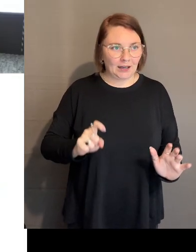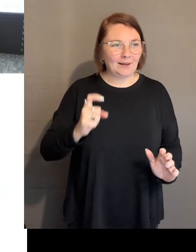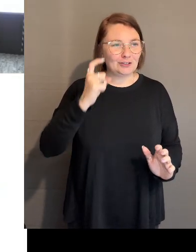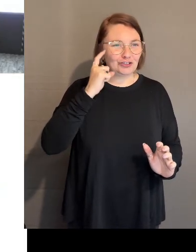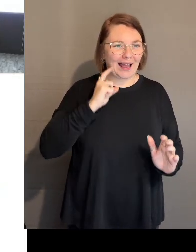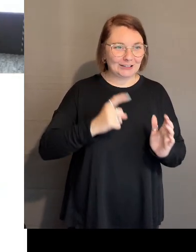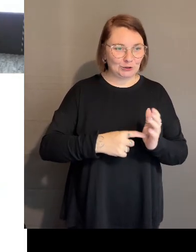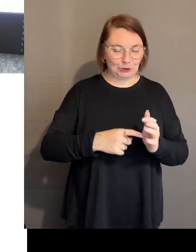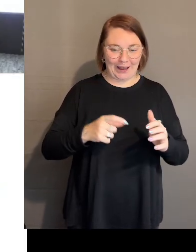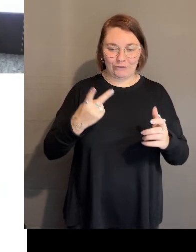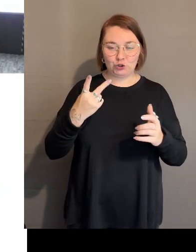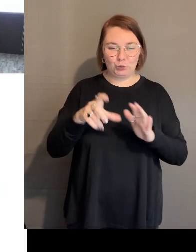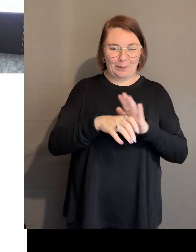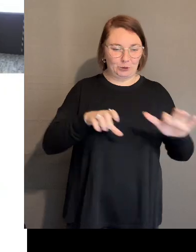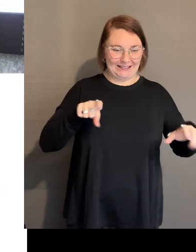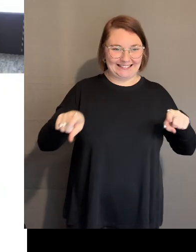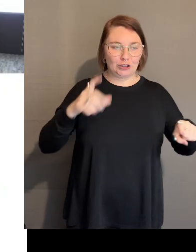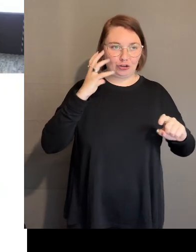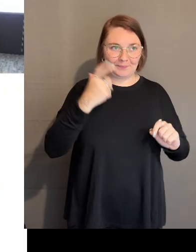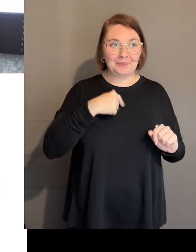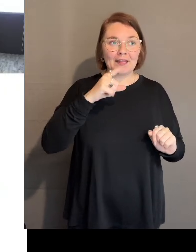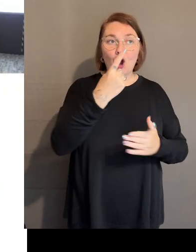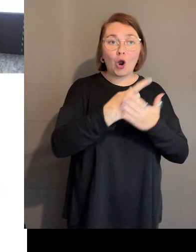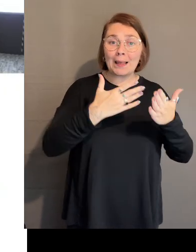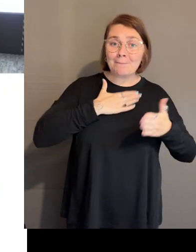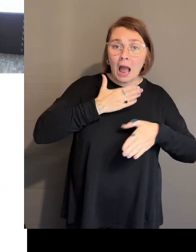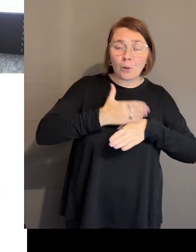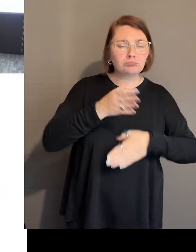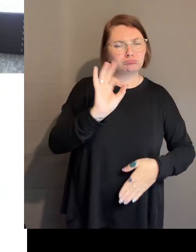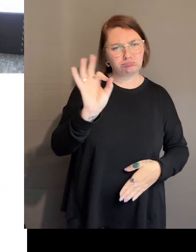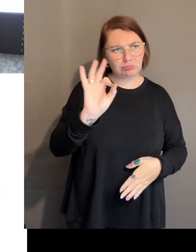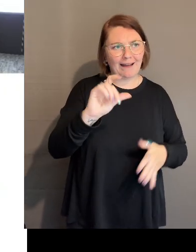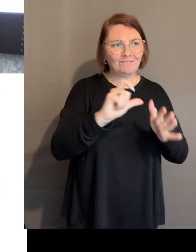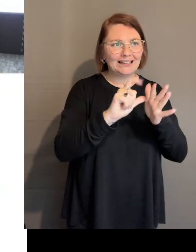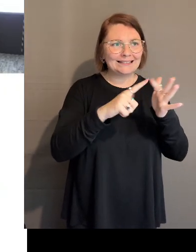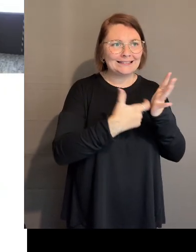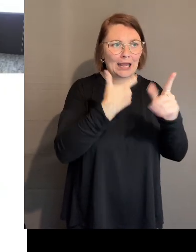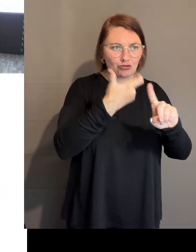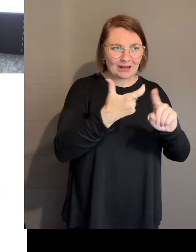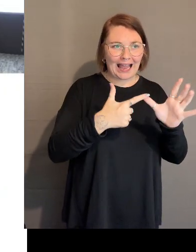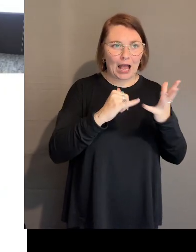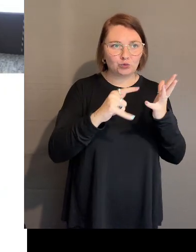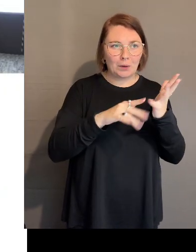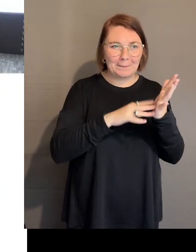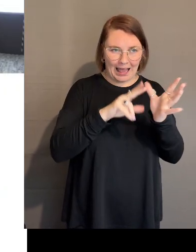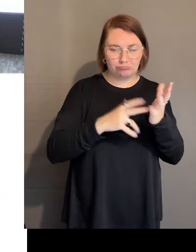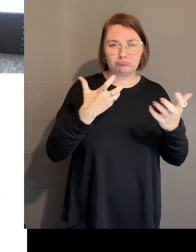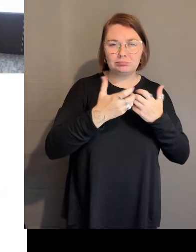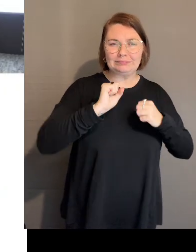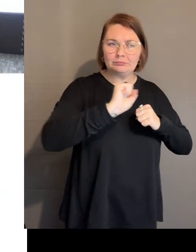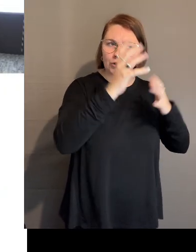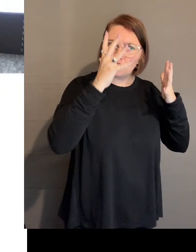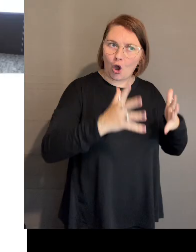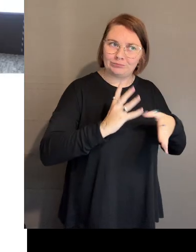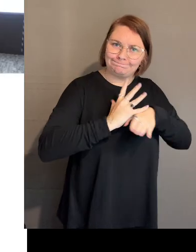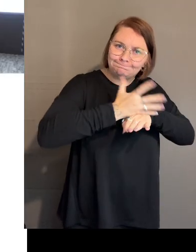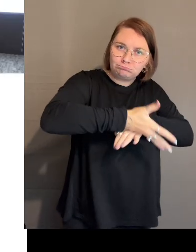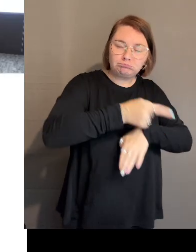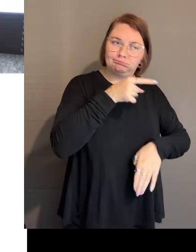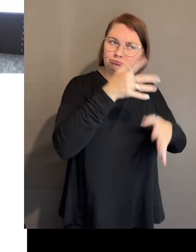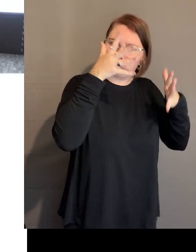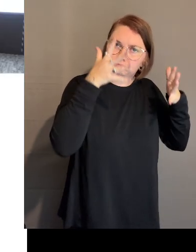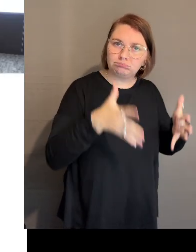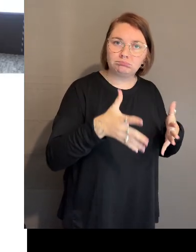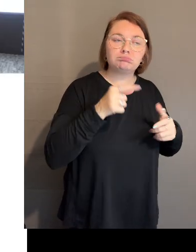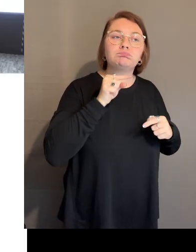trying to handle two computers here. So, this is not only my work, and Derek Yasumanitor, whose university is doing a lot of the heavy lifting and is